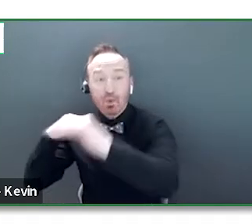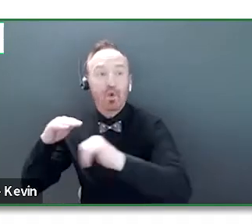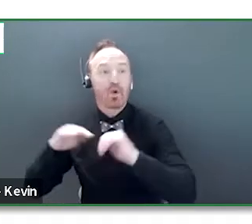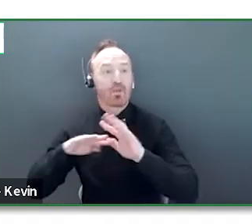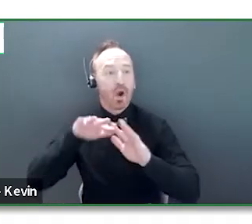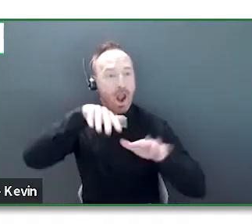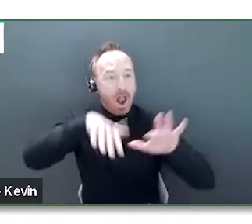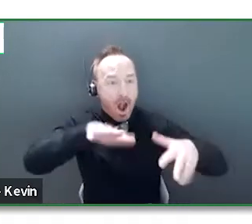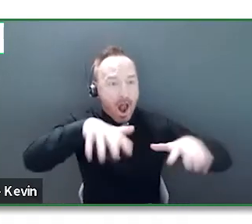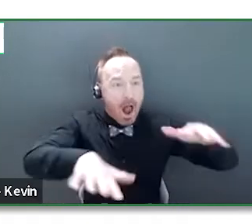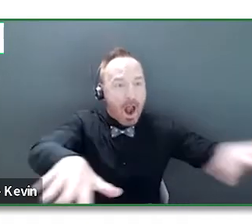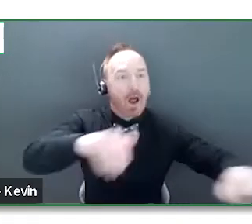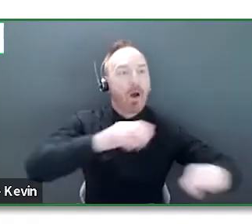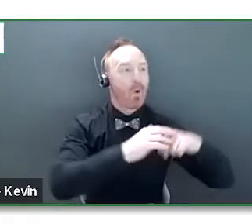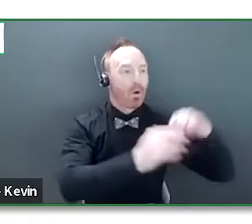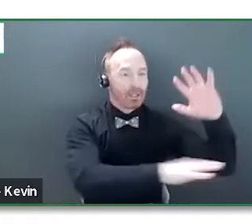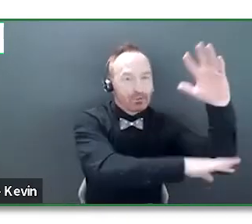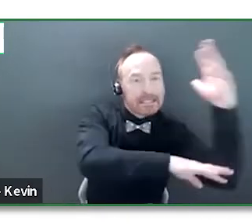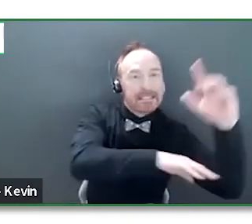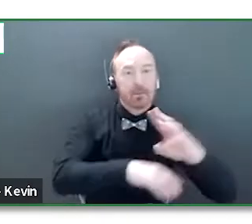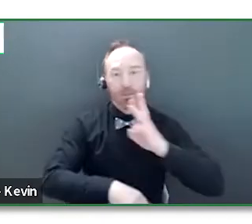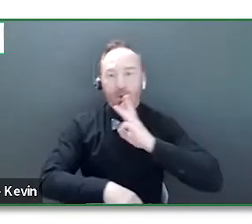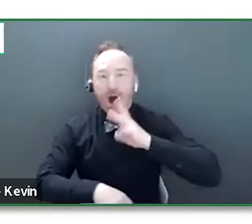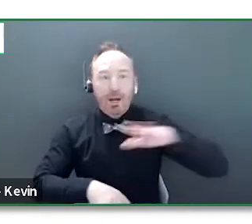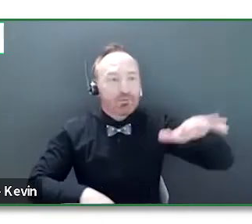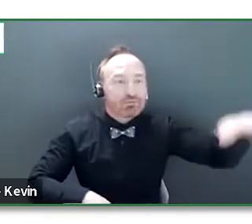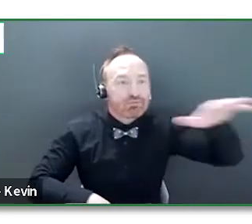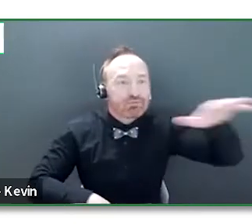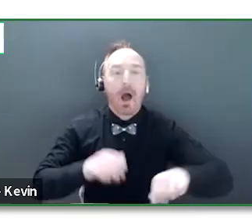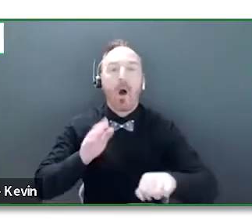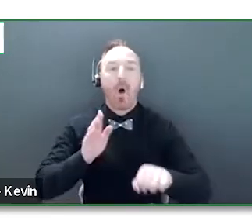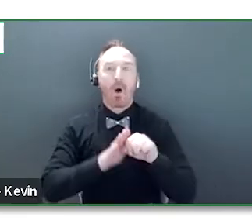Everywhere across the country, remoteness is is definitely one of the